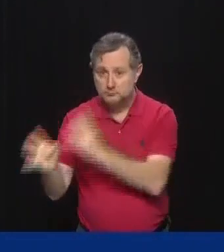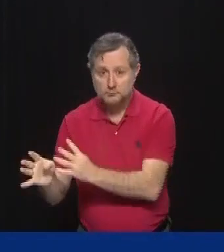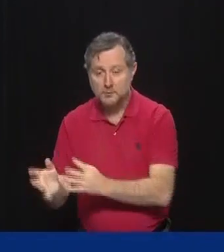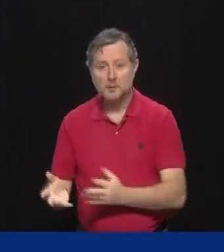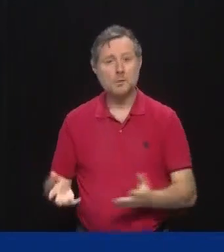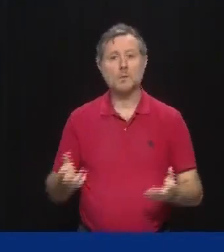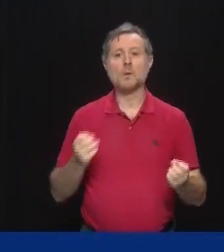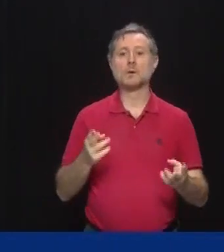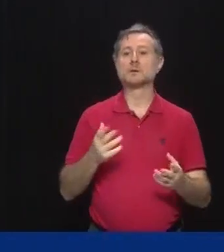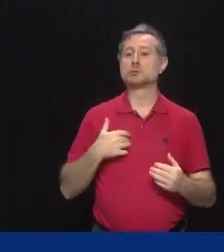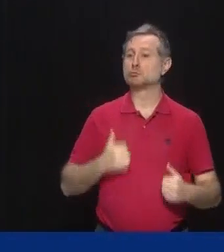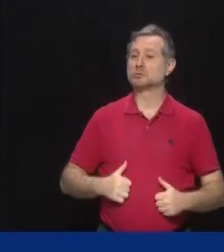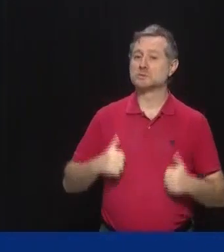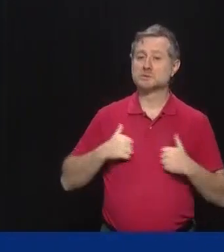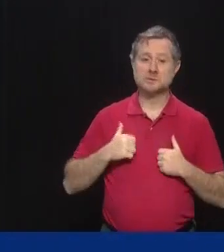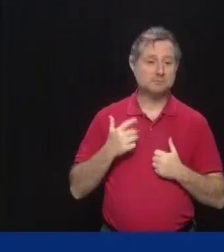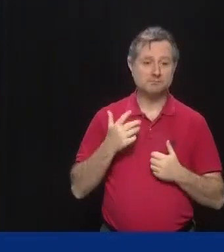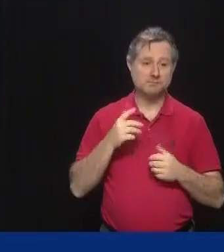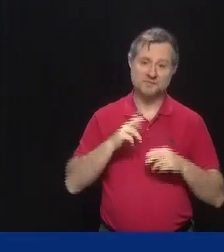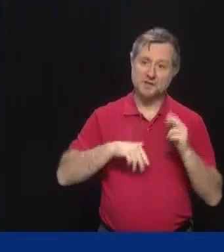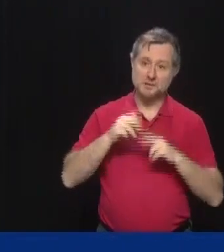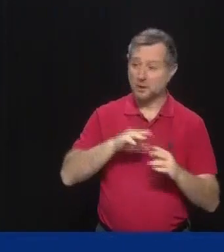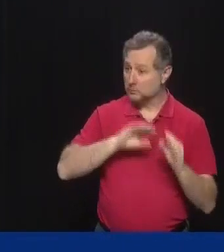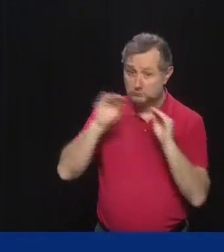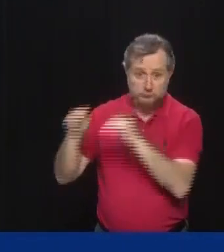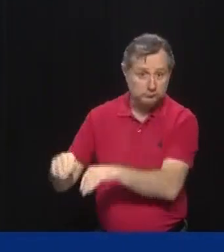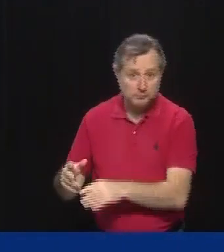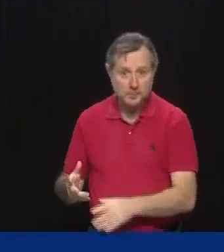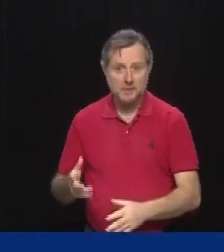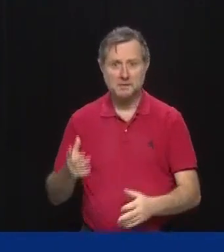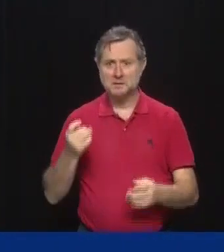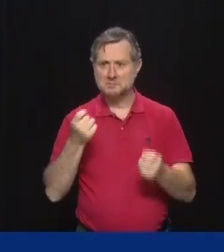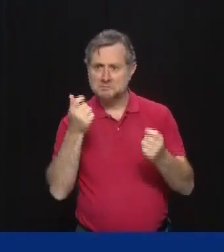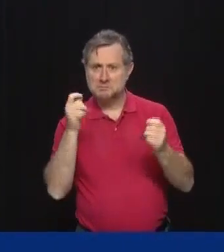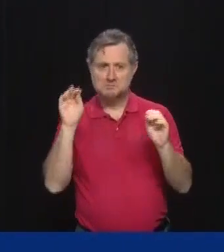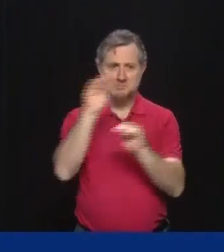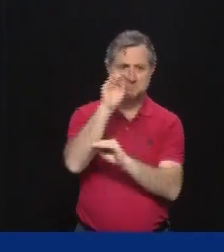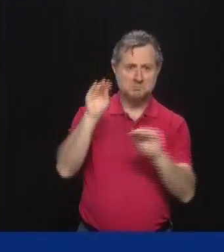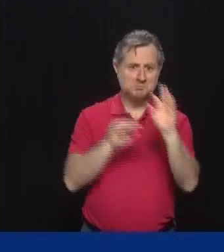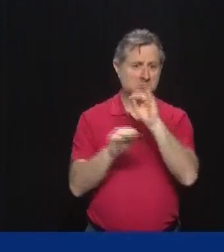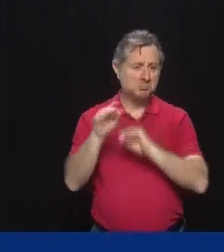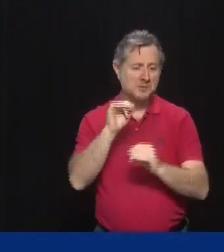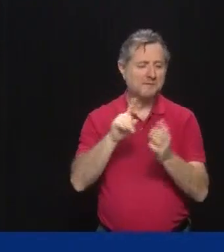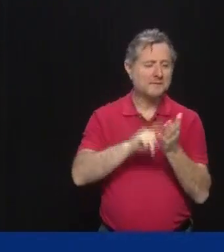I WANT TO GET CREATED WITH THIS. I DON'T KNOW THAT SOME CAN BE USED AS RESIDENTIAL FACILITIES.